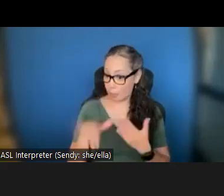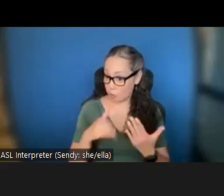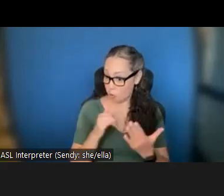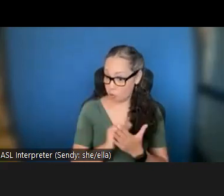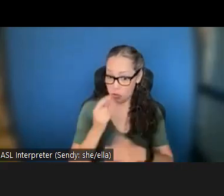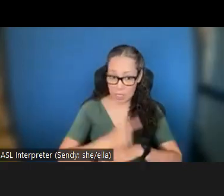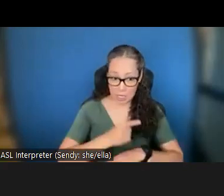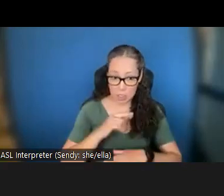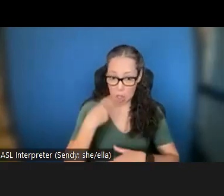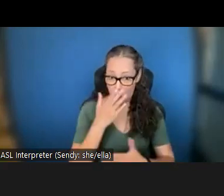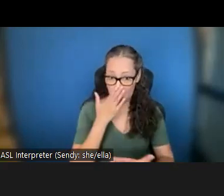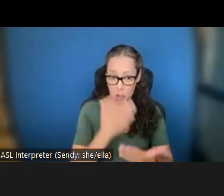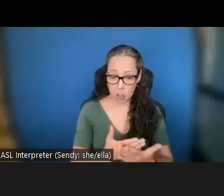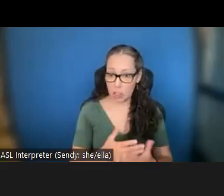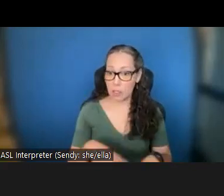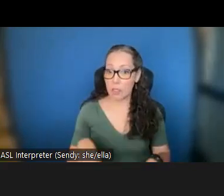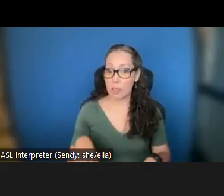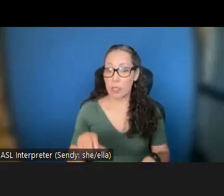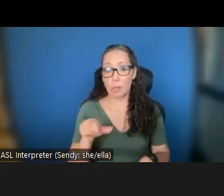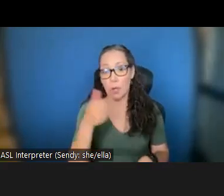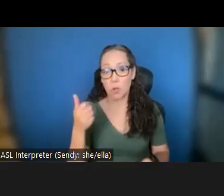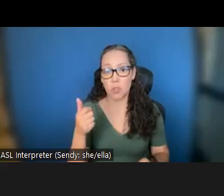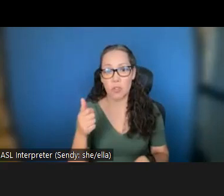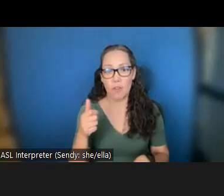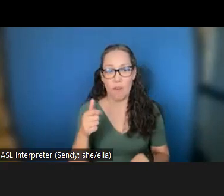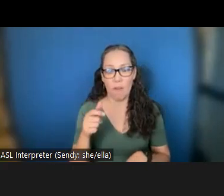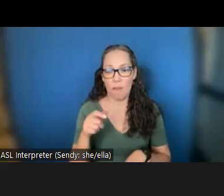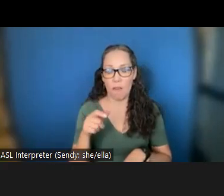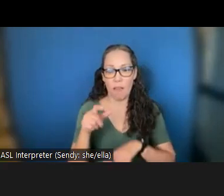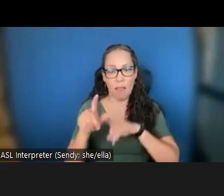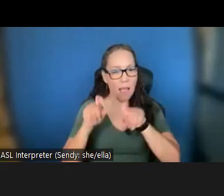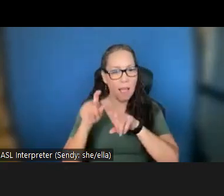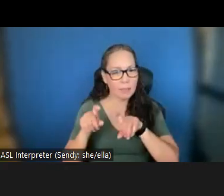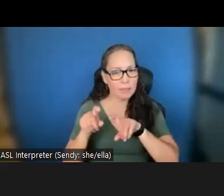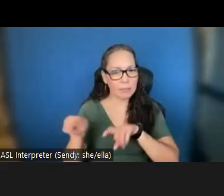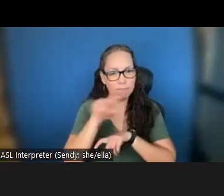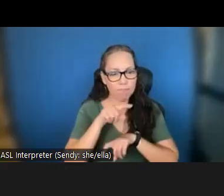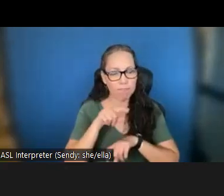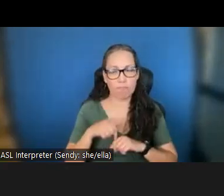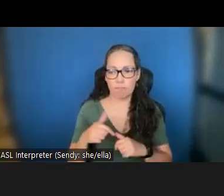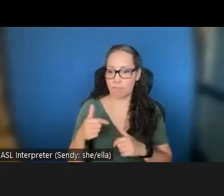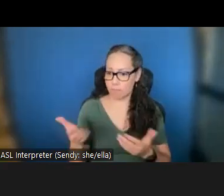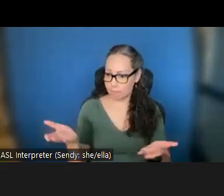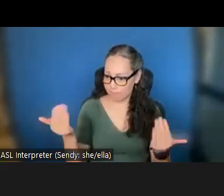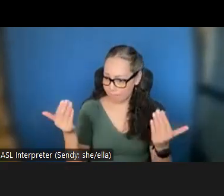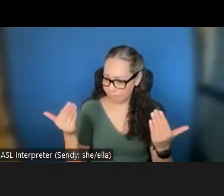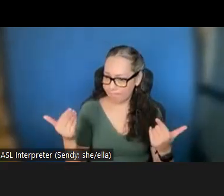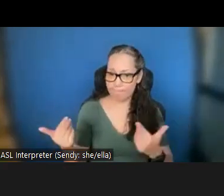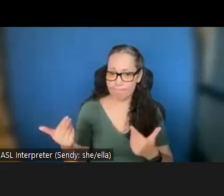okay and part of what we also wanted to ask is we invite everyone to come in person and